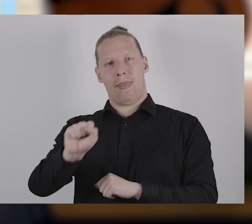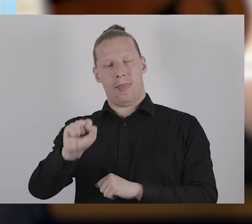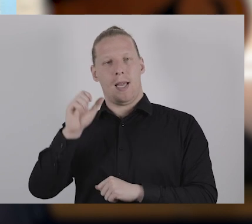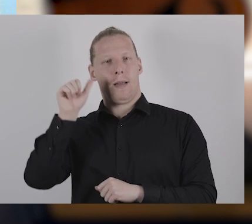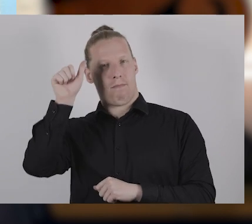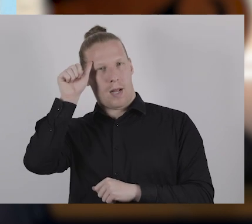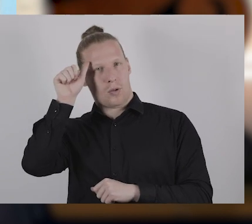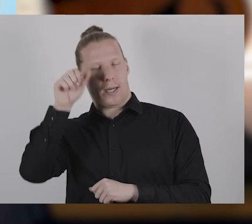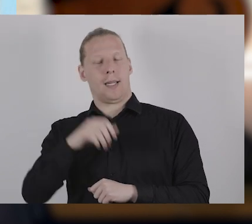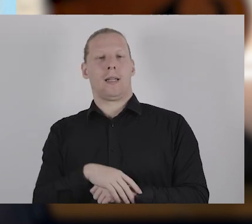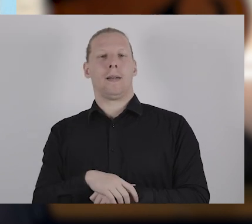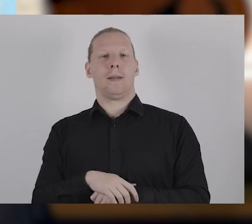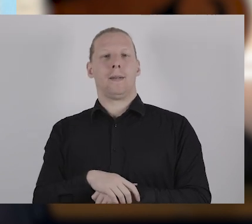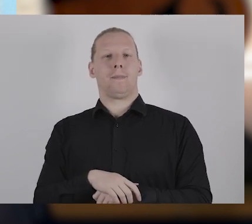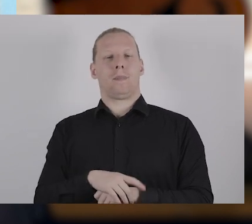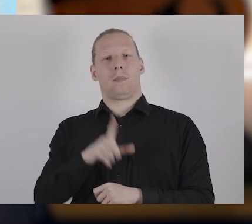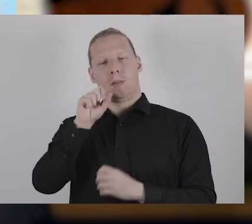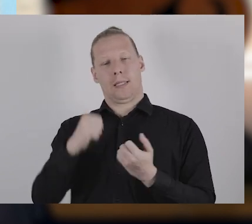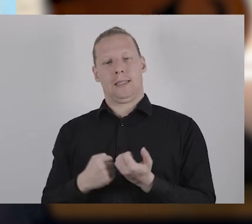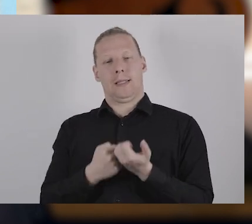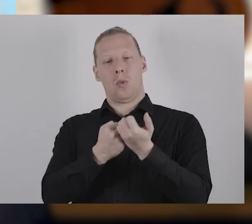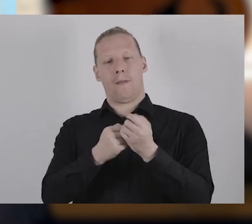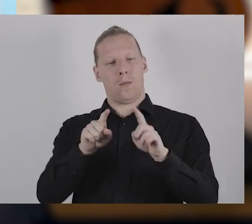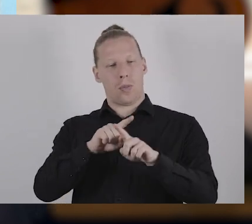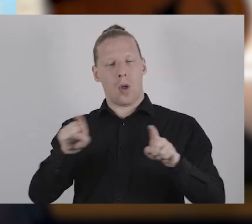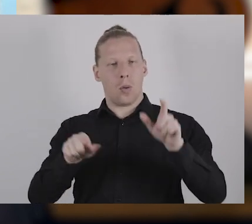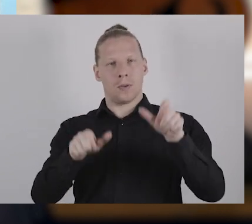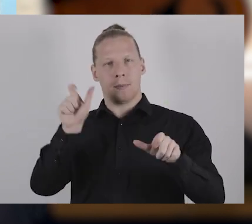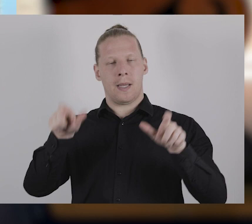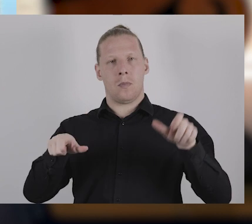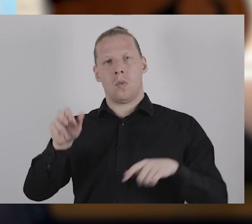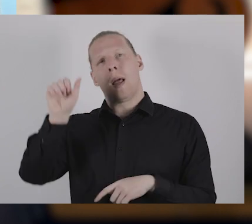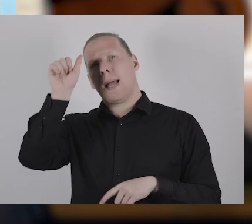this funding will in turn support the mahi of tohunga and mātanga